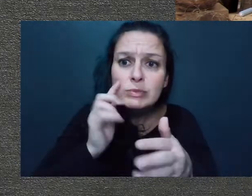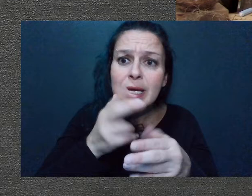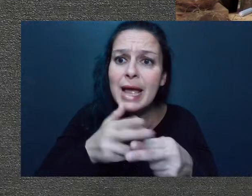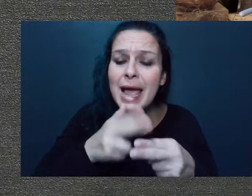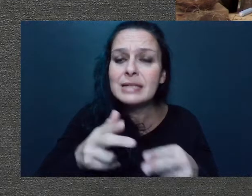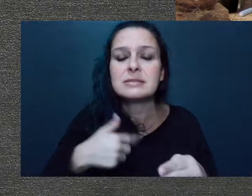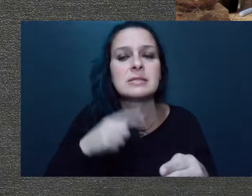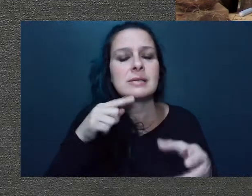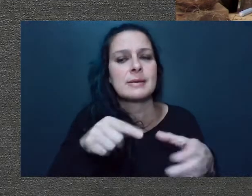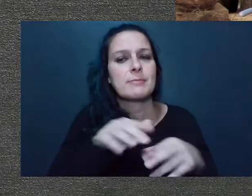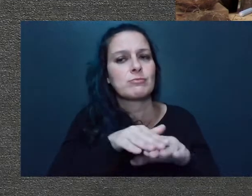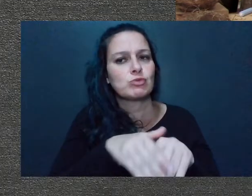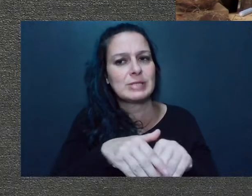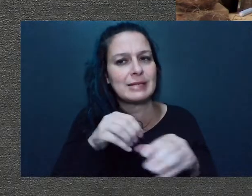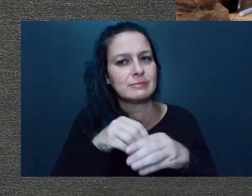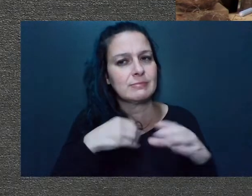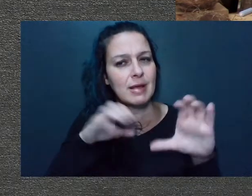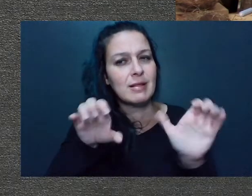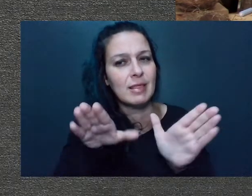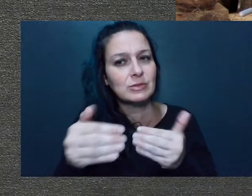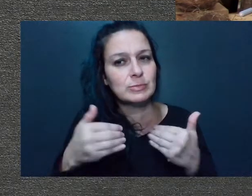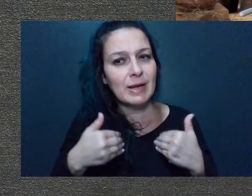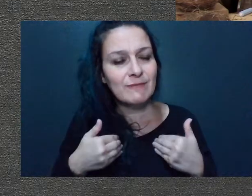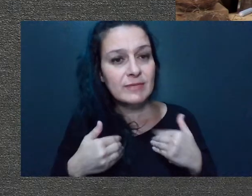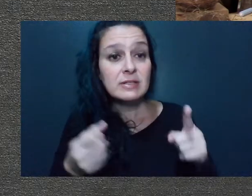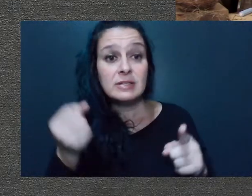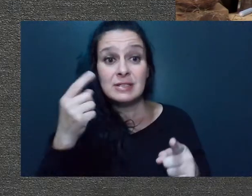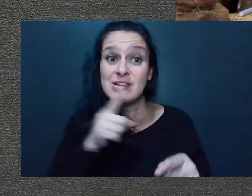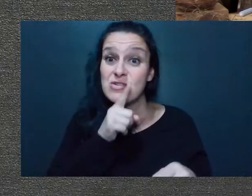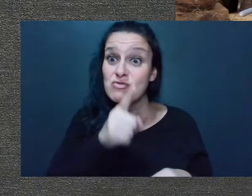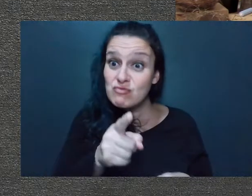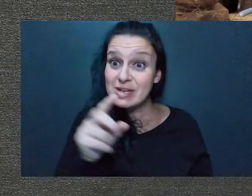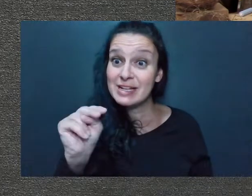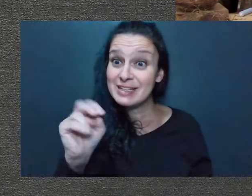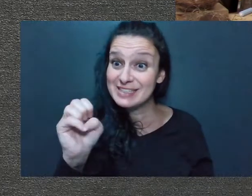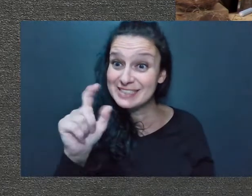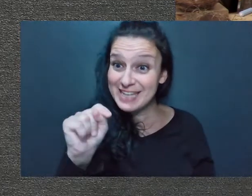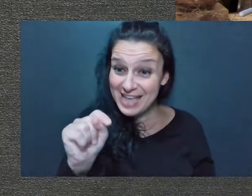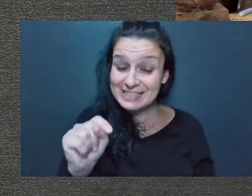These are just pretend. I have them in my class, but this is a real nest made out of mud,